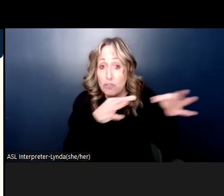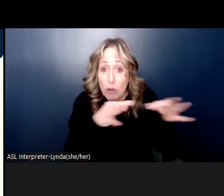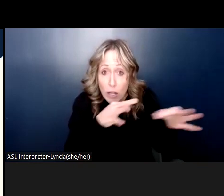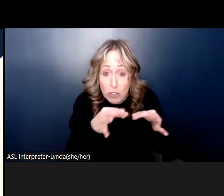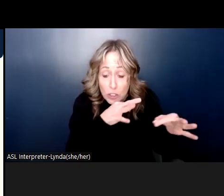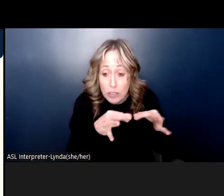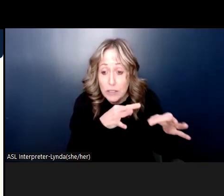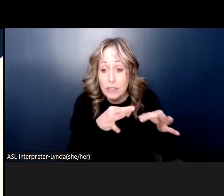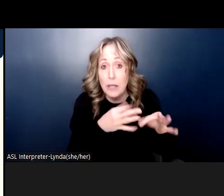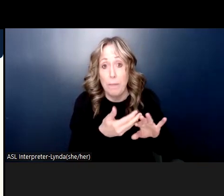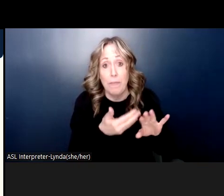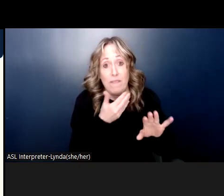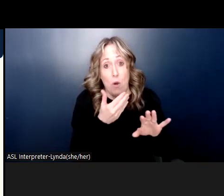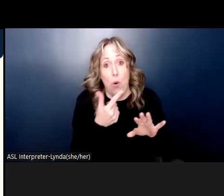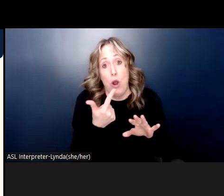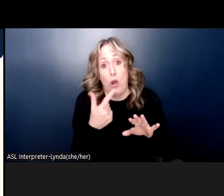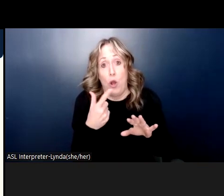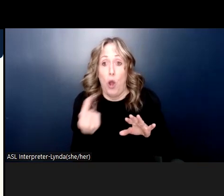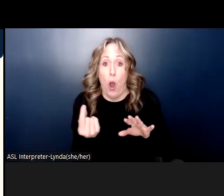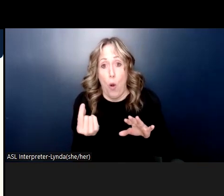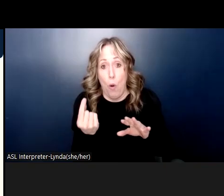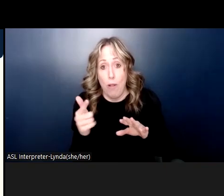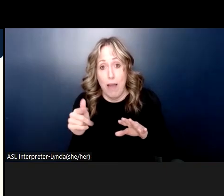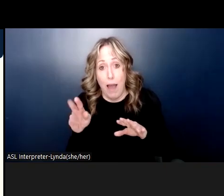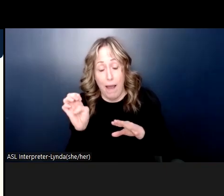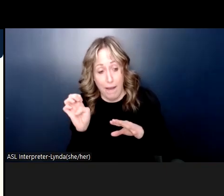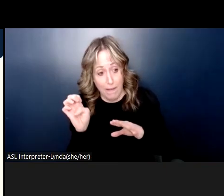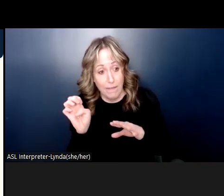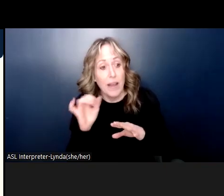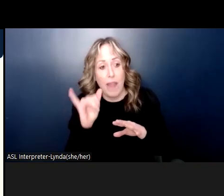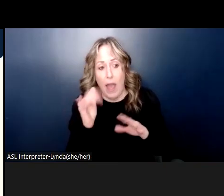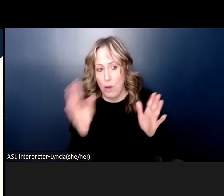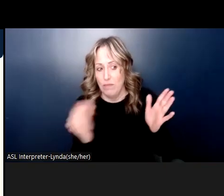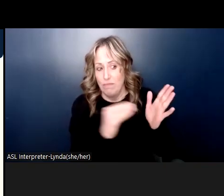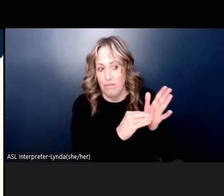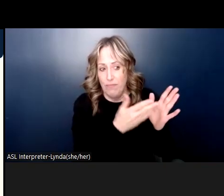go live, including the precut over will be up. Another reminder is to save